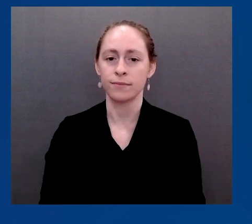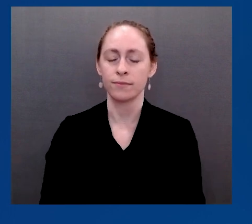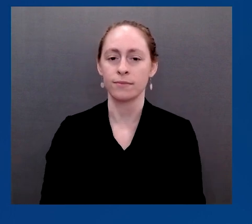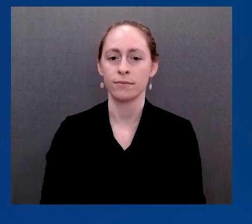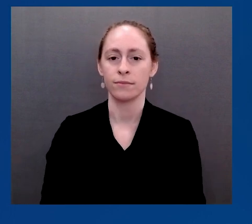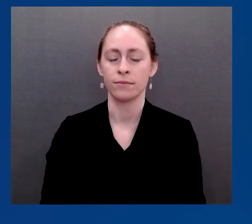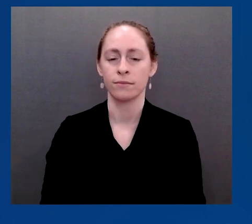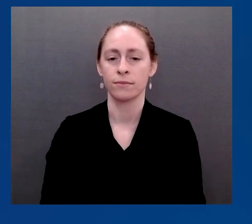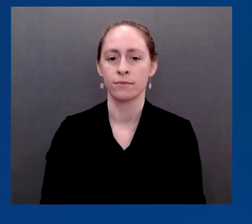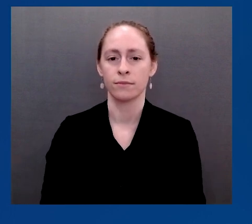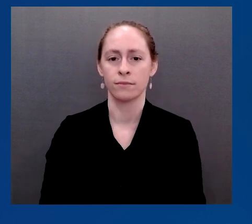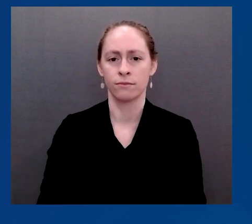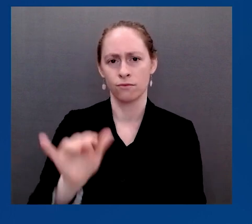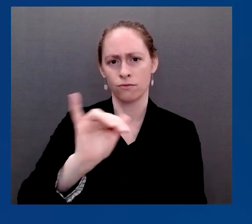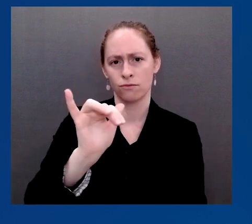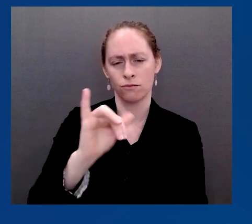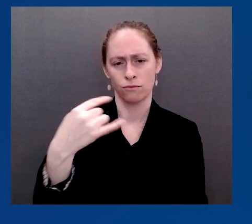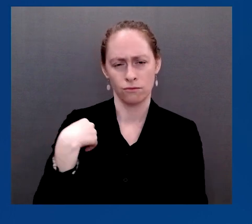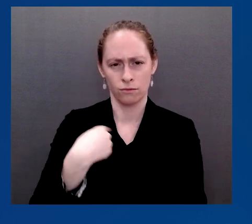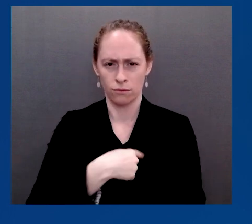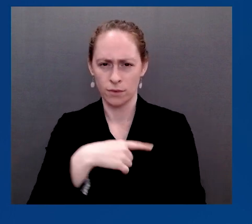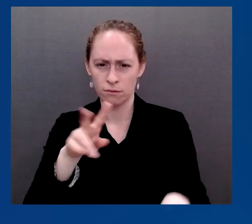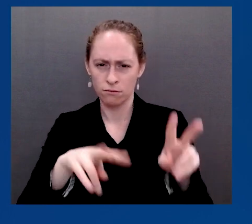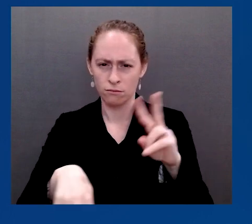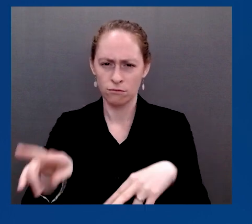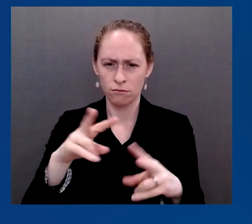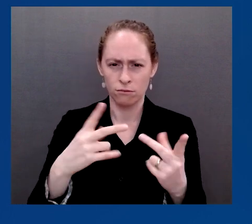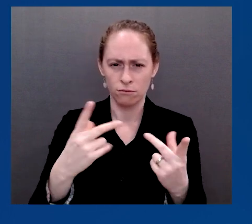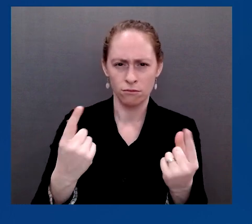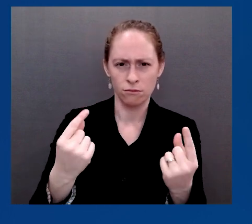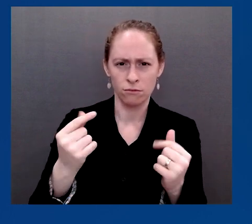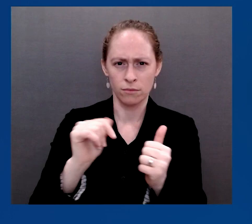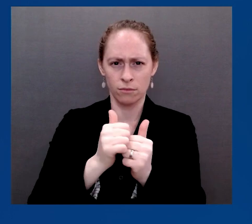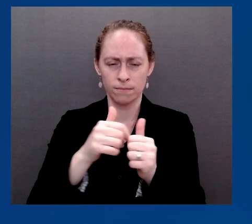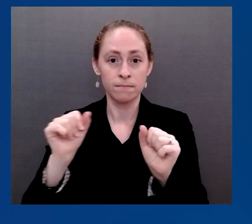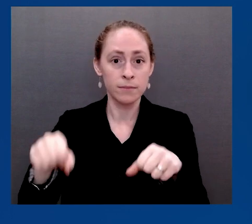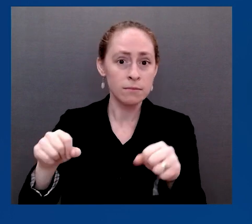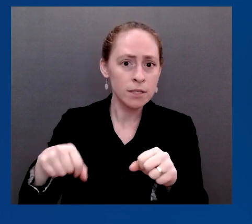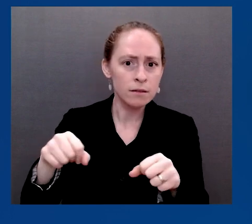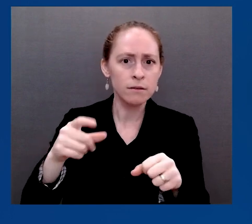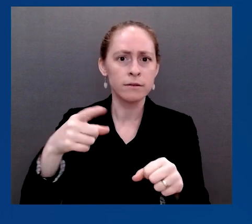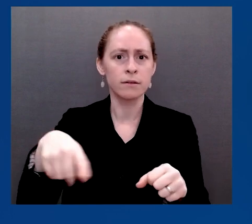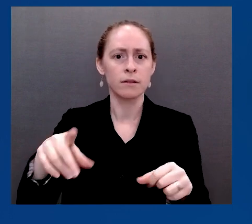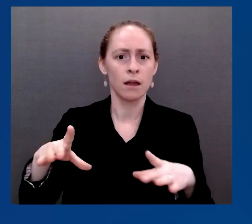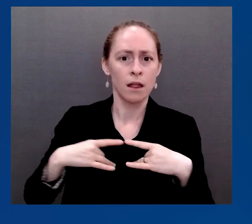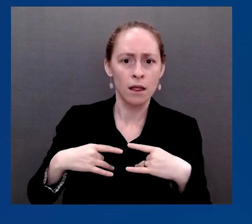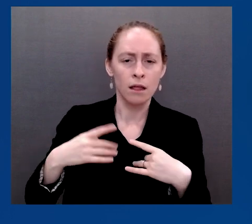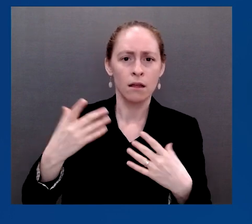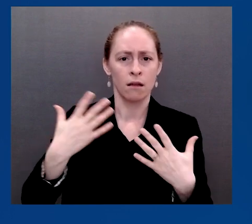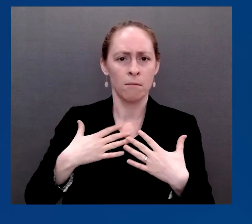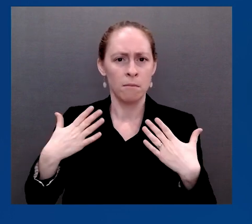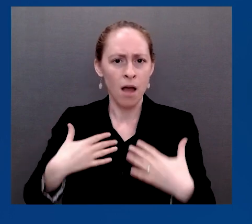that are suggestive of COVID-19 disease. Through syndromic surveillance, we can answer questions